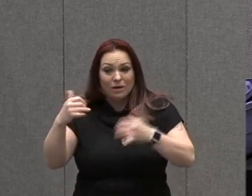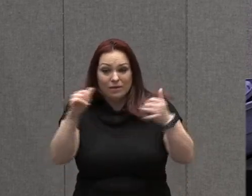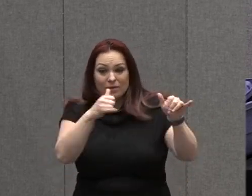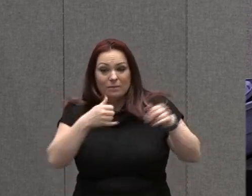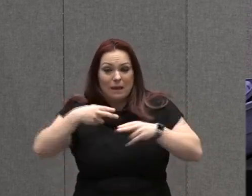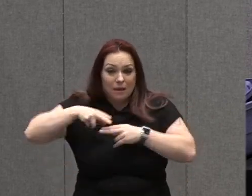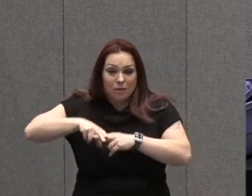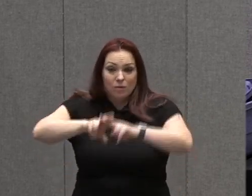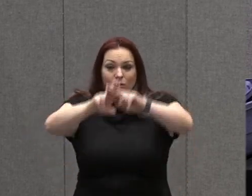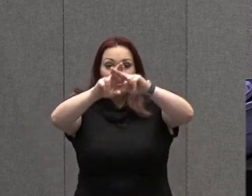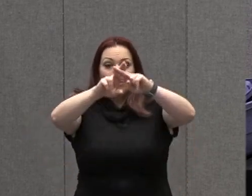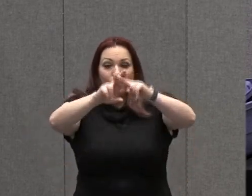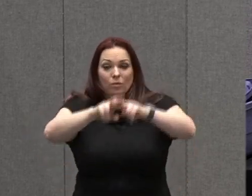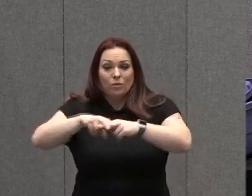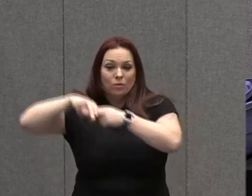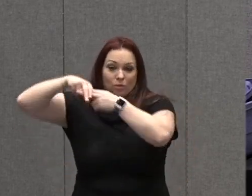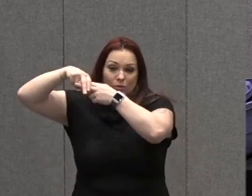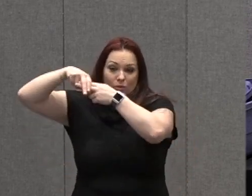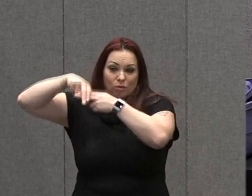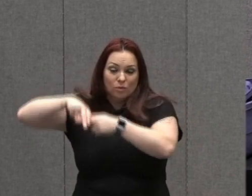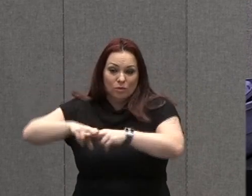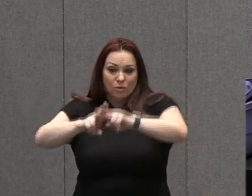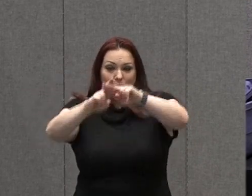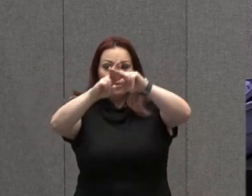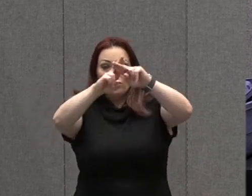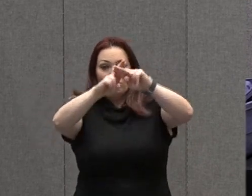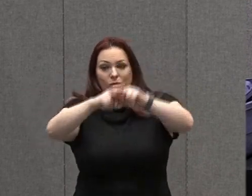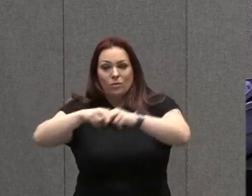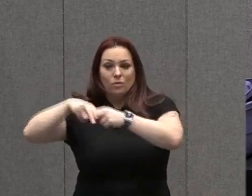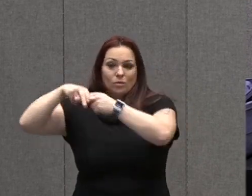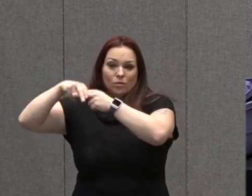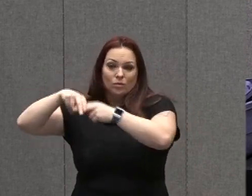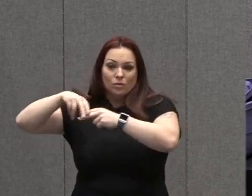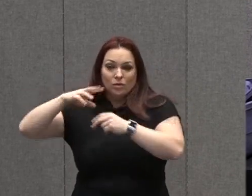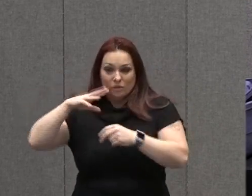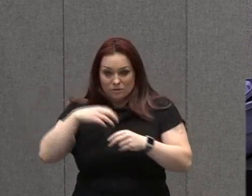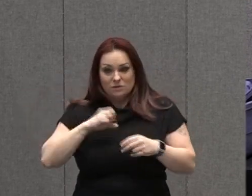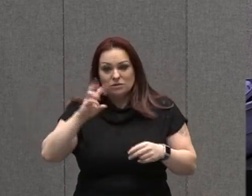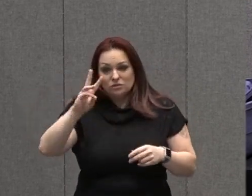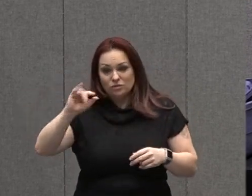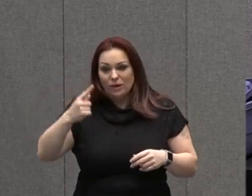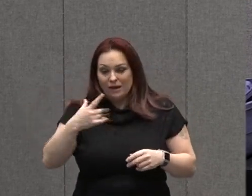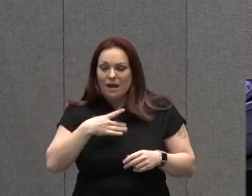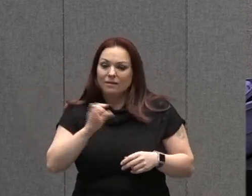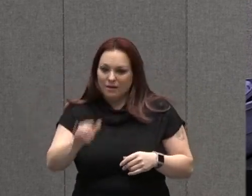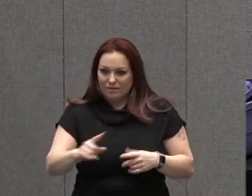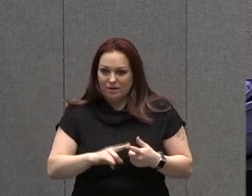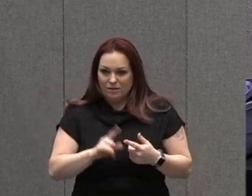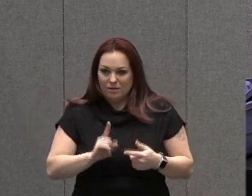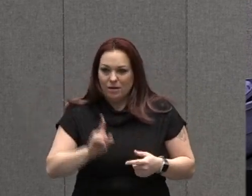Wooooo wooooo lets do a swingy sound with our voice. Wooooo wooooo yeah the swing, yes I like that. We'll go up and down like that.